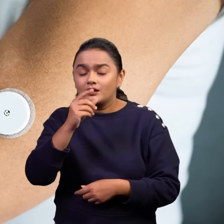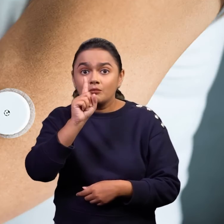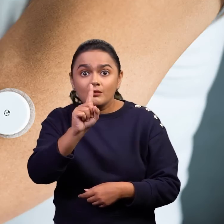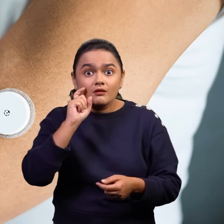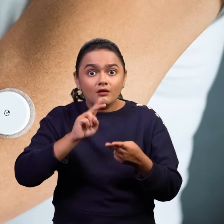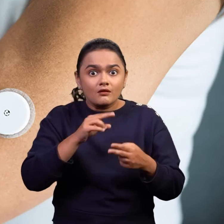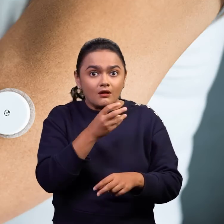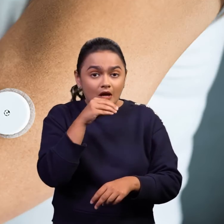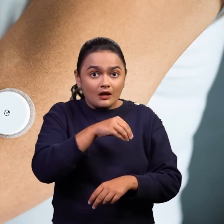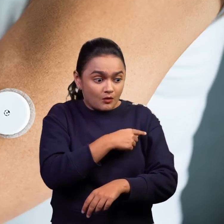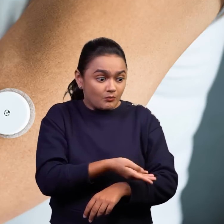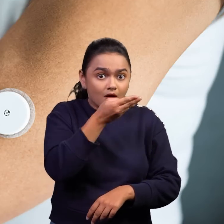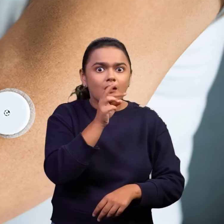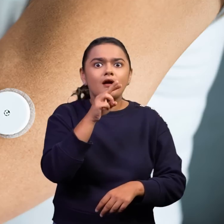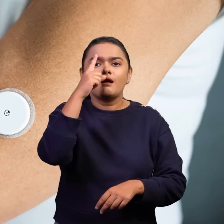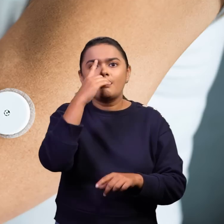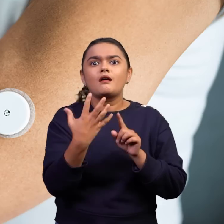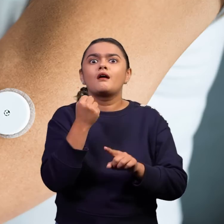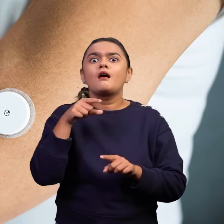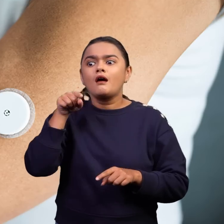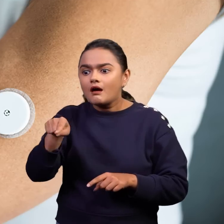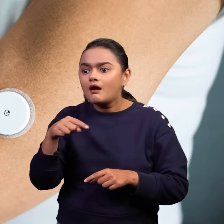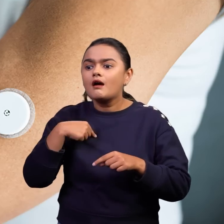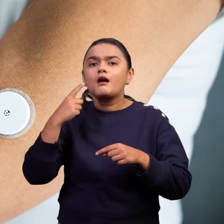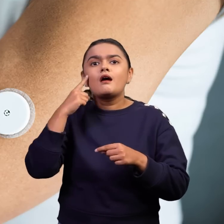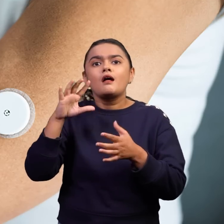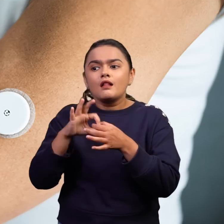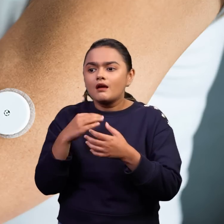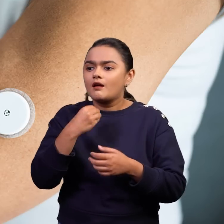But if it increases, you'll know that it caused your sugar level to spike.